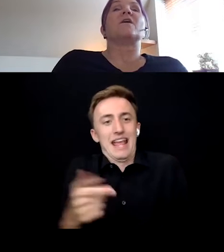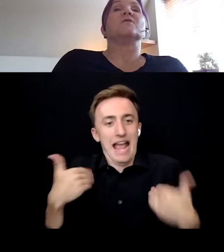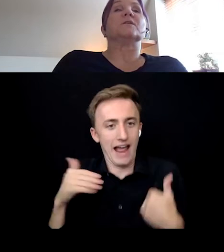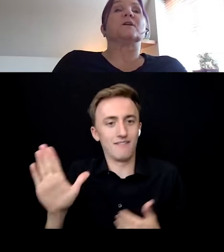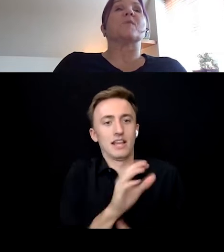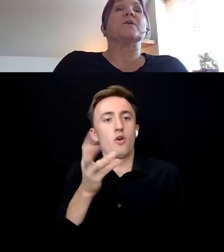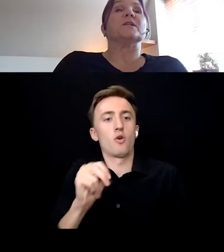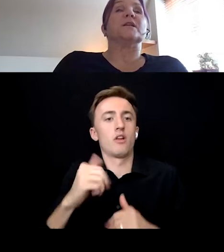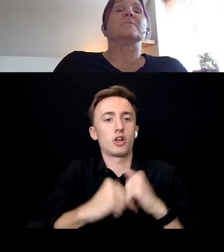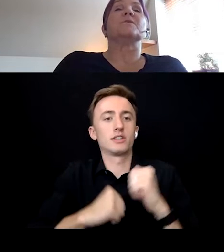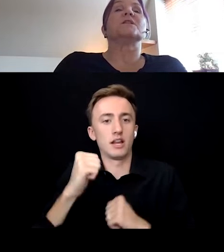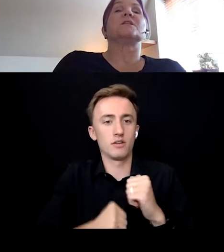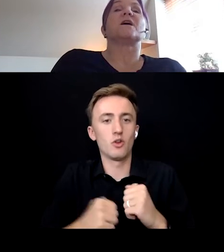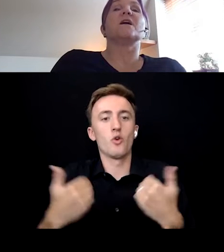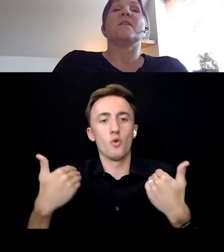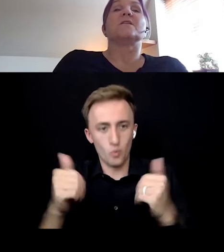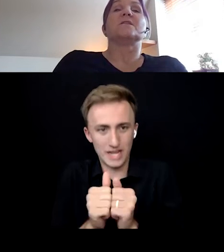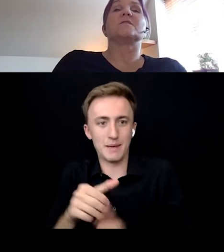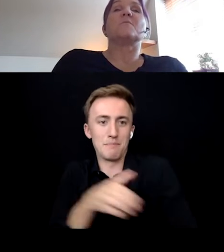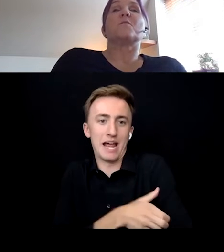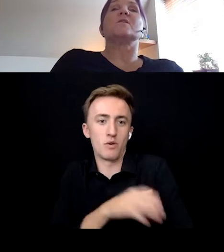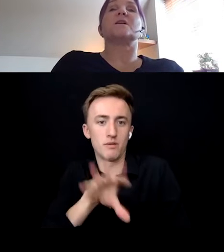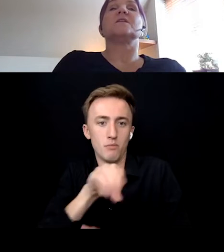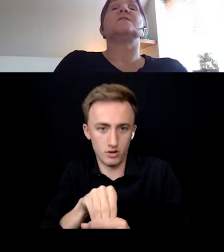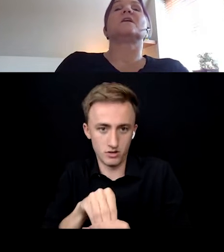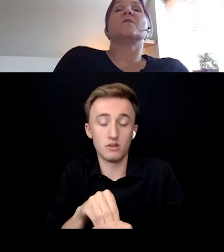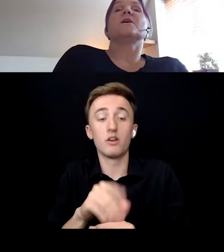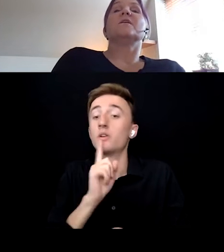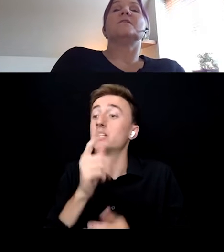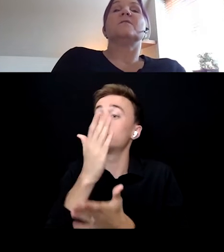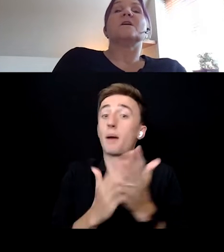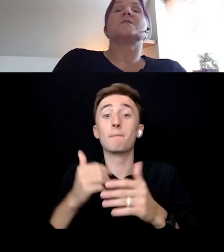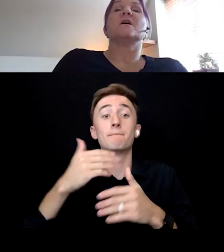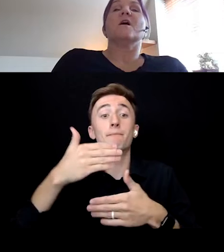cloud component in it which is to say that some of the processing is done locally on the device,